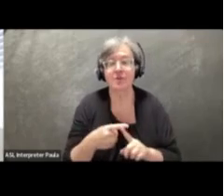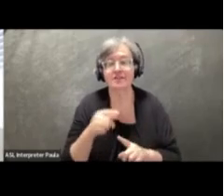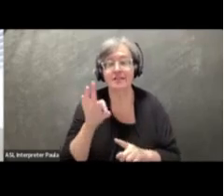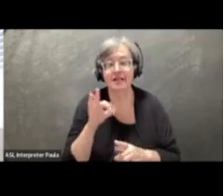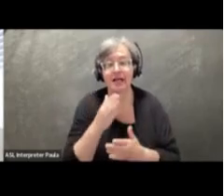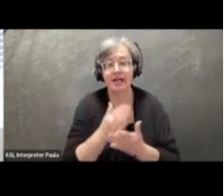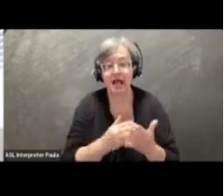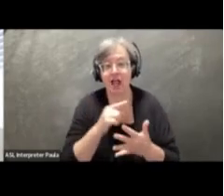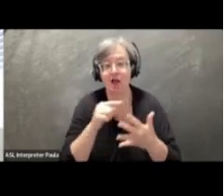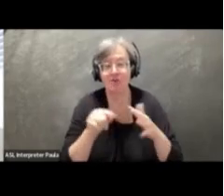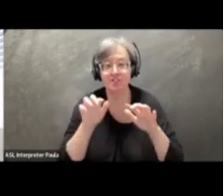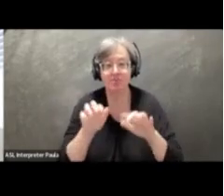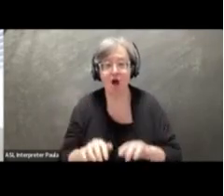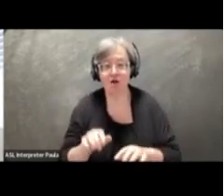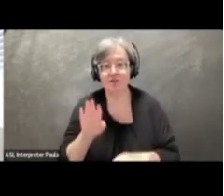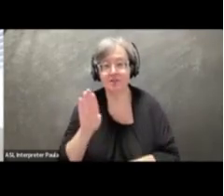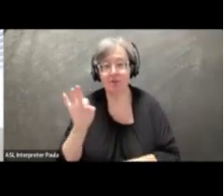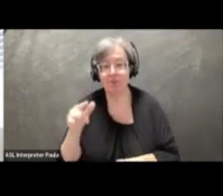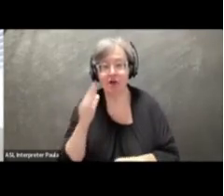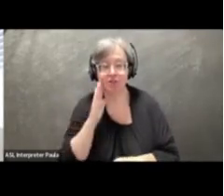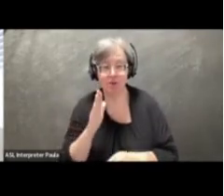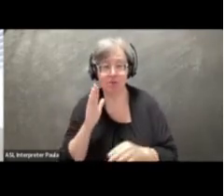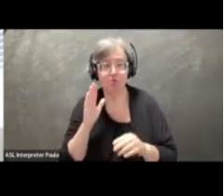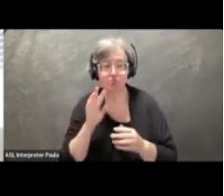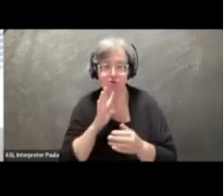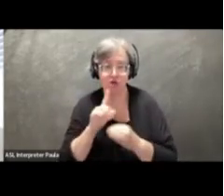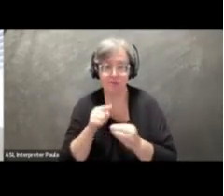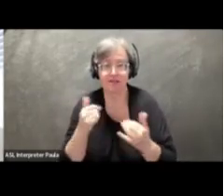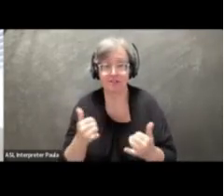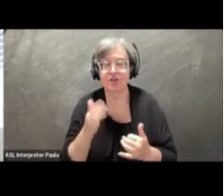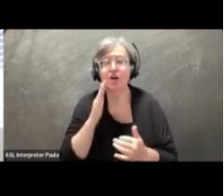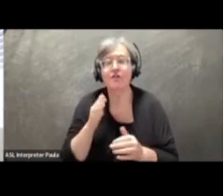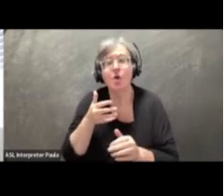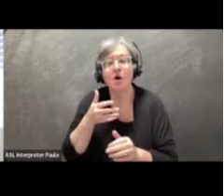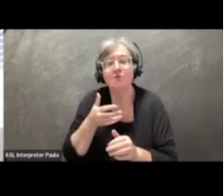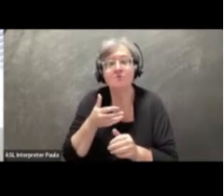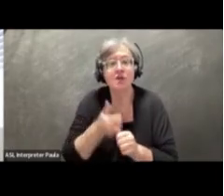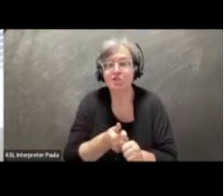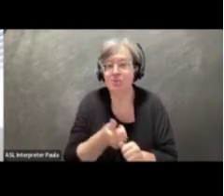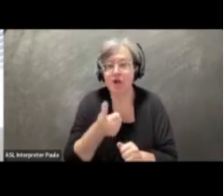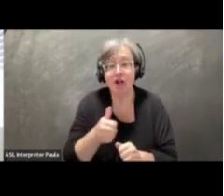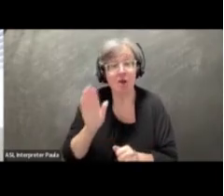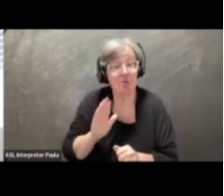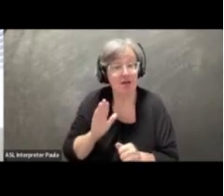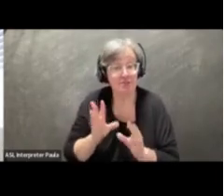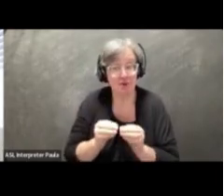to be referring to today. And if you want to catch up on any of our past webinars, which I strongly encourage you to do,